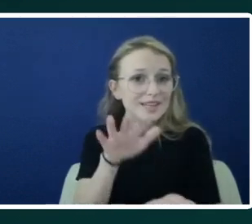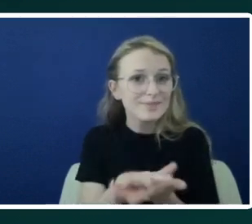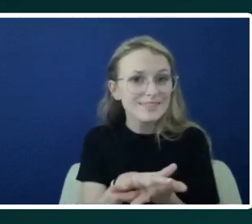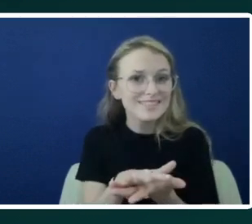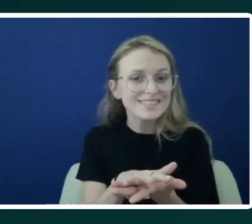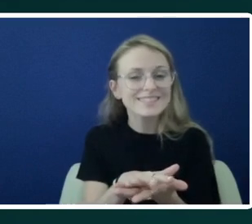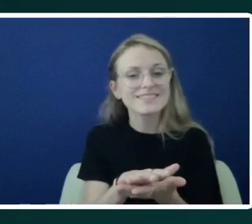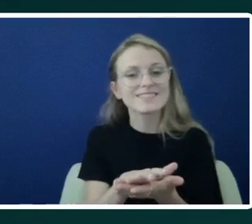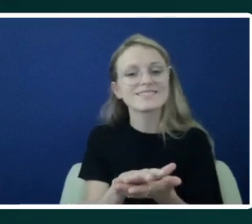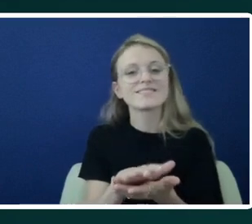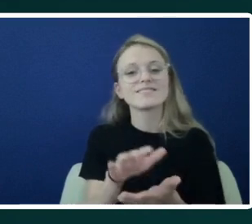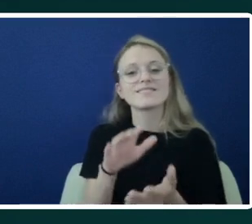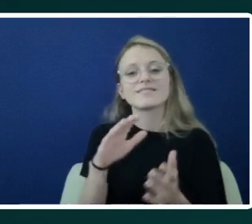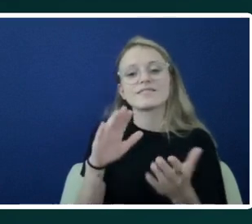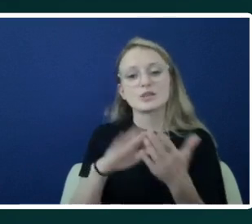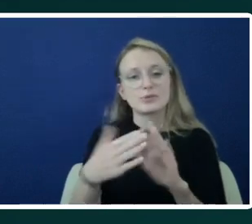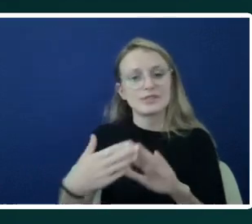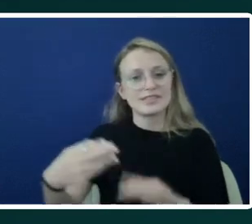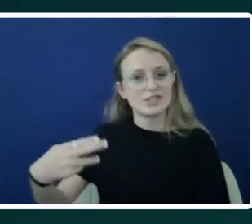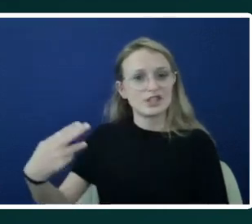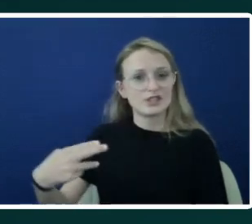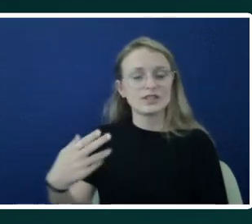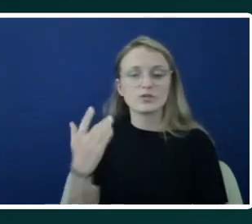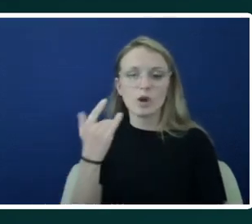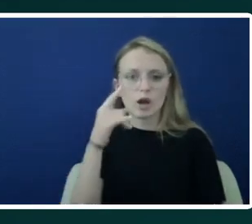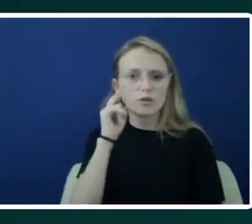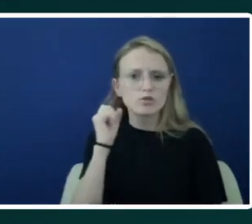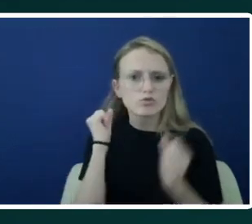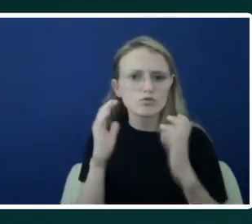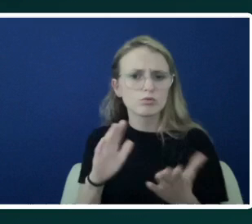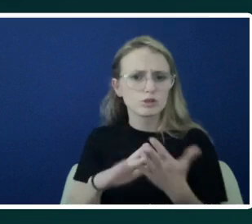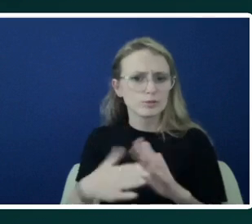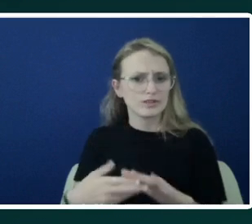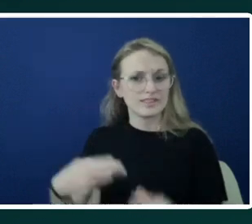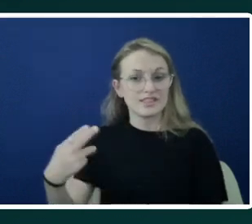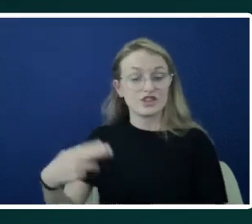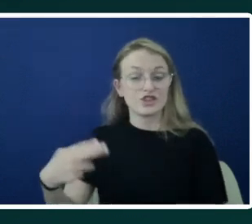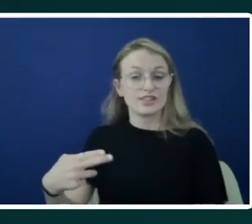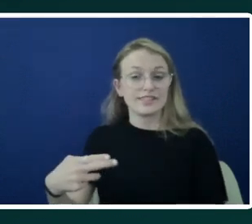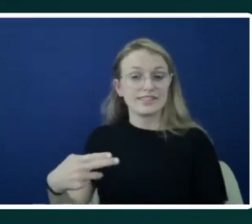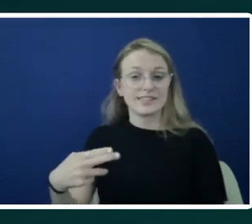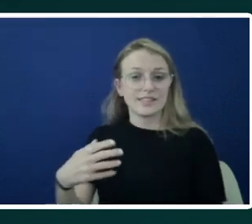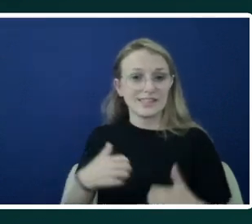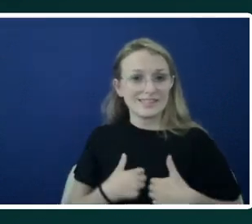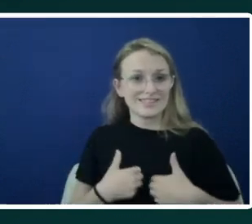history since so much of community history exists in the memories -- in the collective